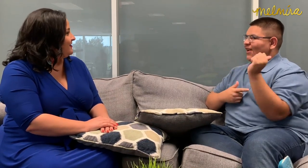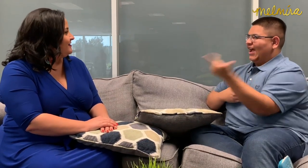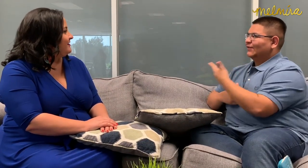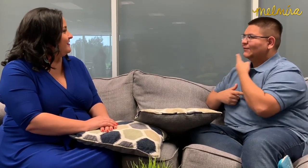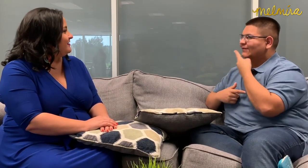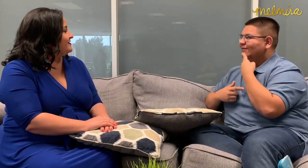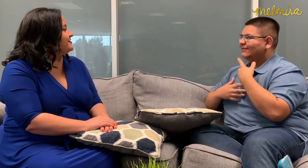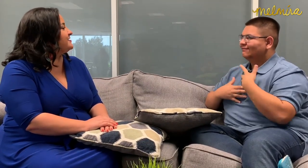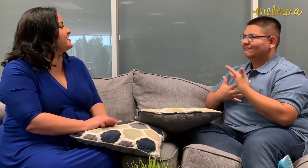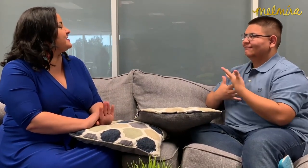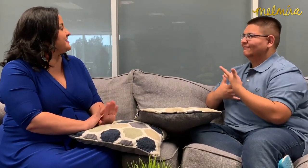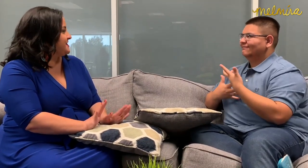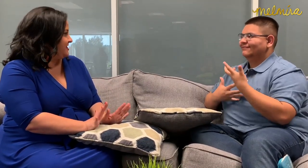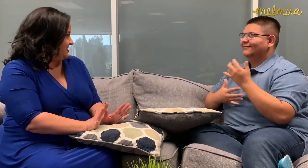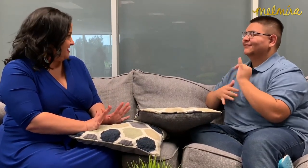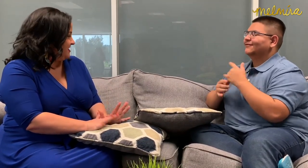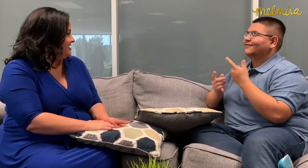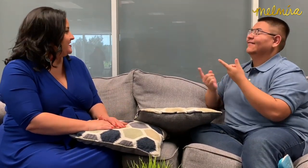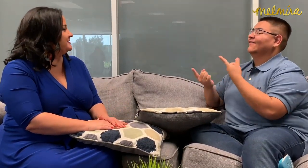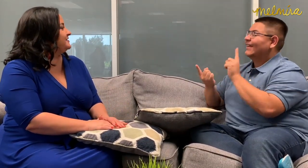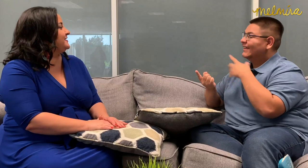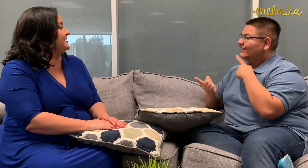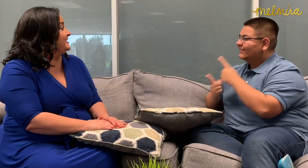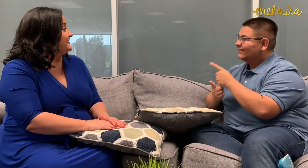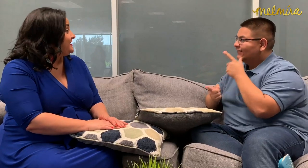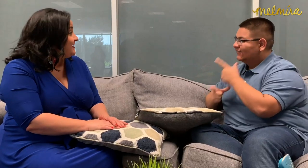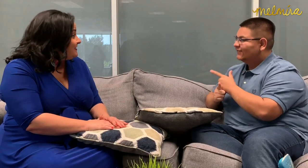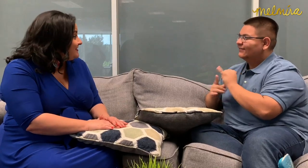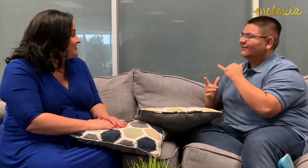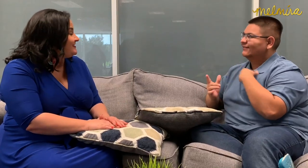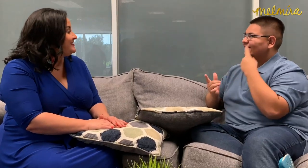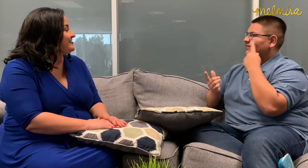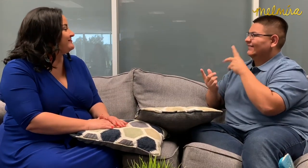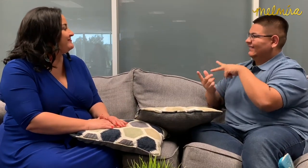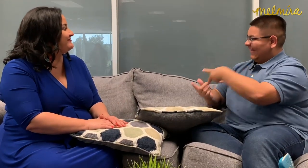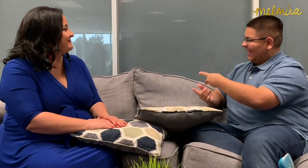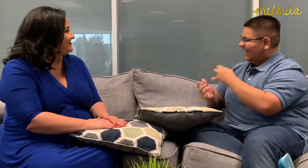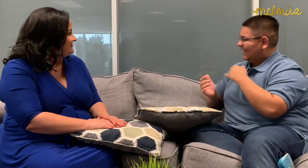and the rest would be hearing members in the family. When I finally met my sister, I was like, I wasn't the only